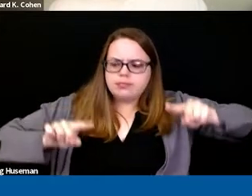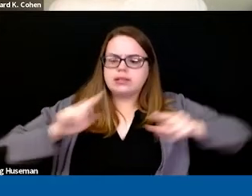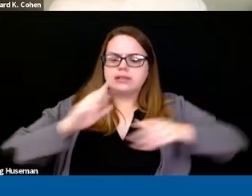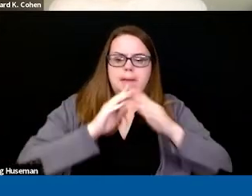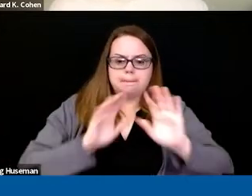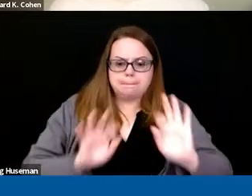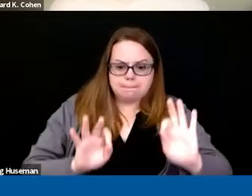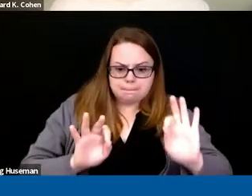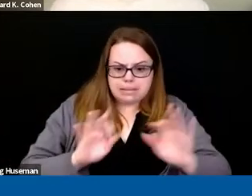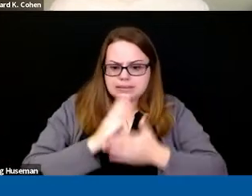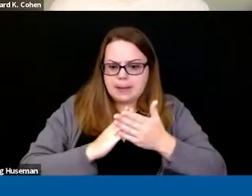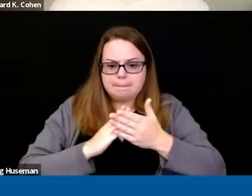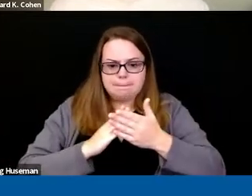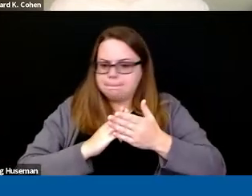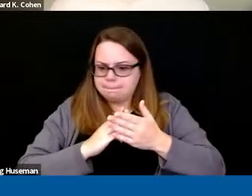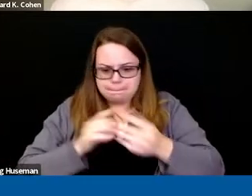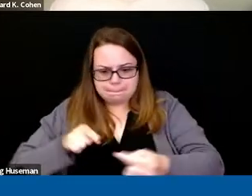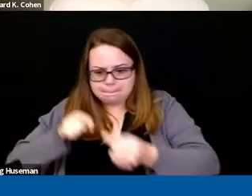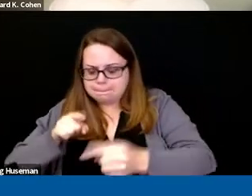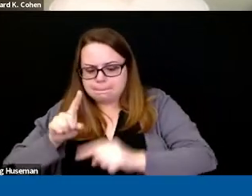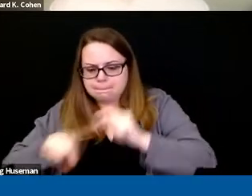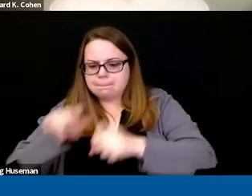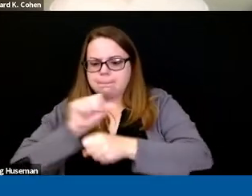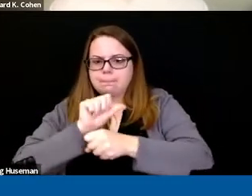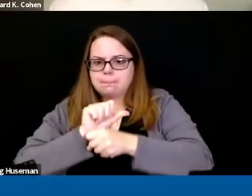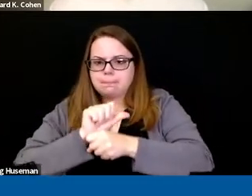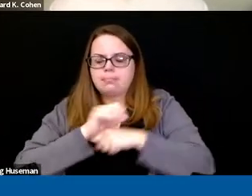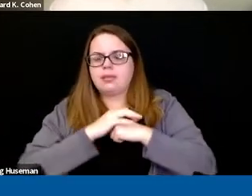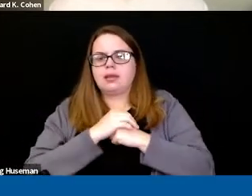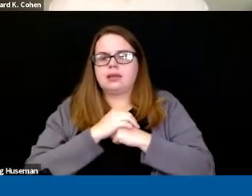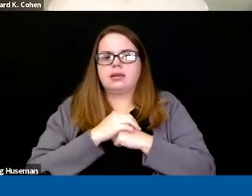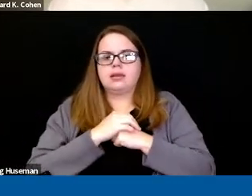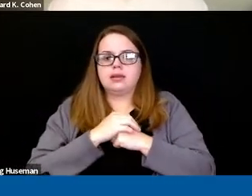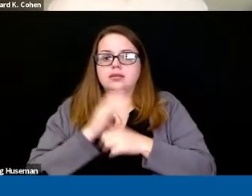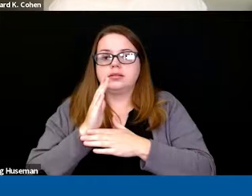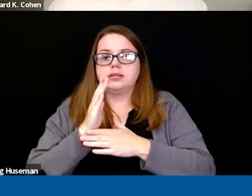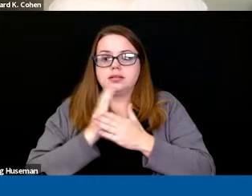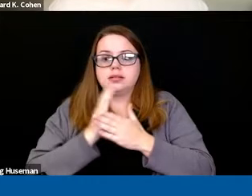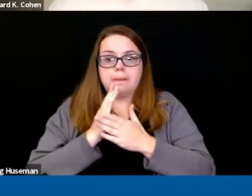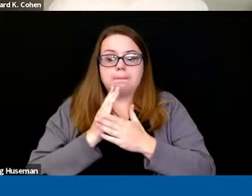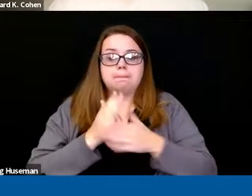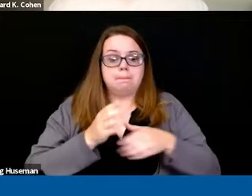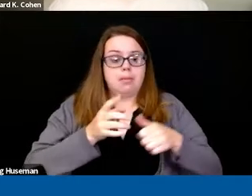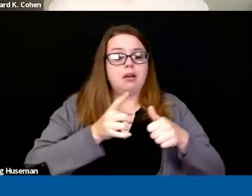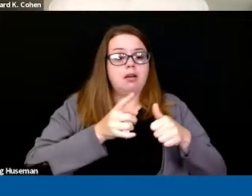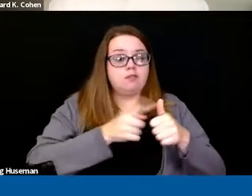but not be implemented or function properly in another. Sometimes the implementations may break after originally working properly.